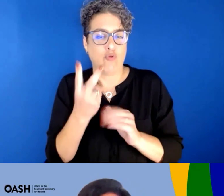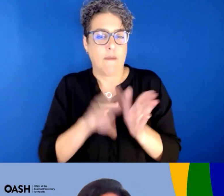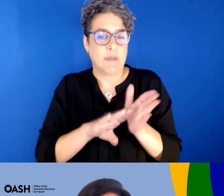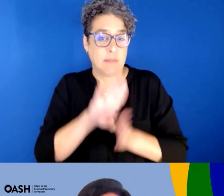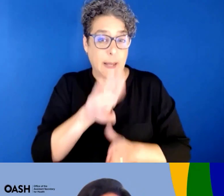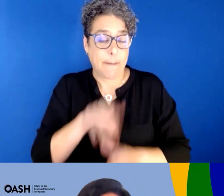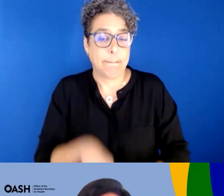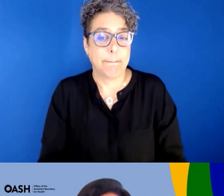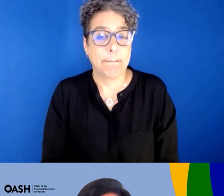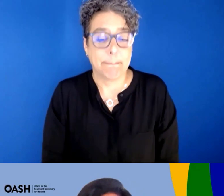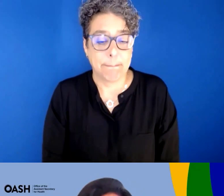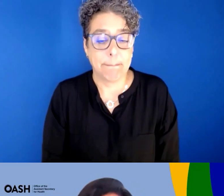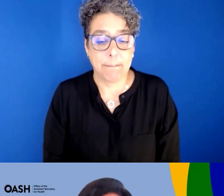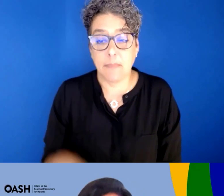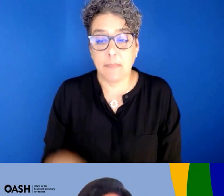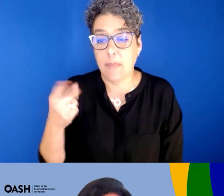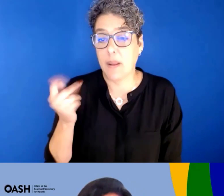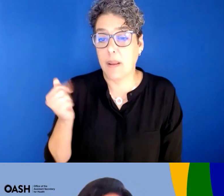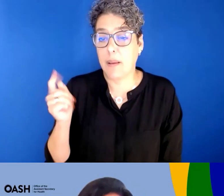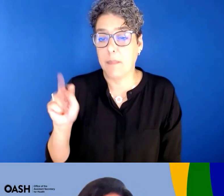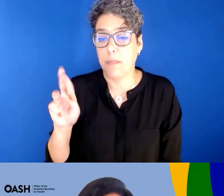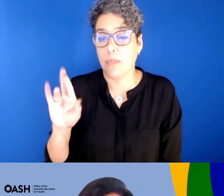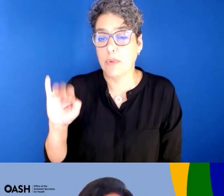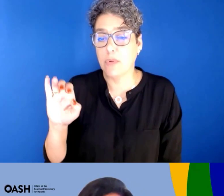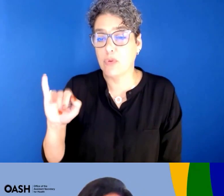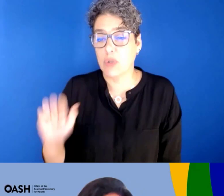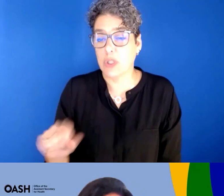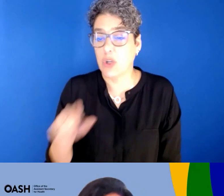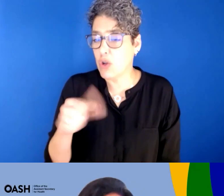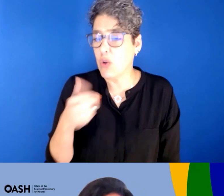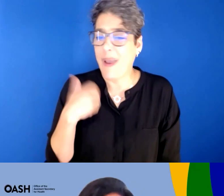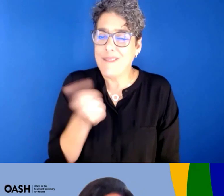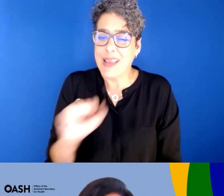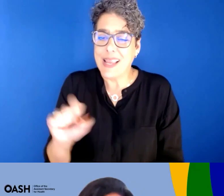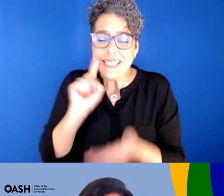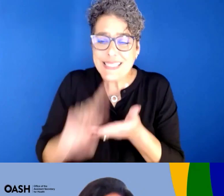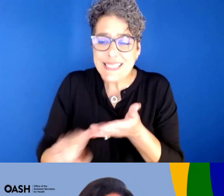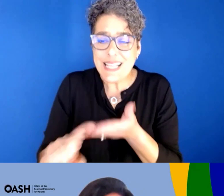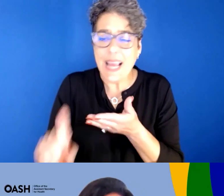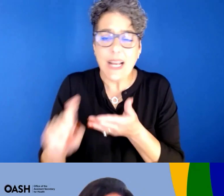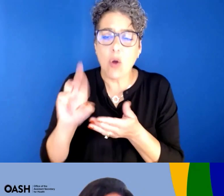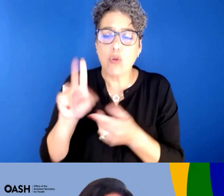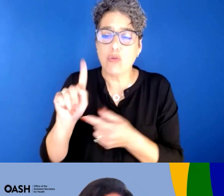Elyse Sullivan: And then, Patricia, can you .. do you have any data to speak to, any trends sort of in the NIH ..